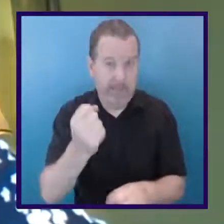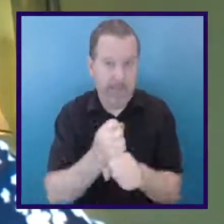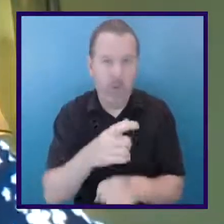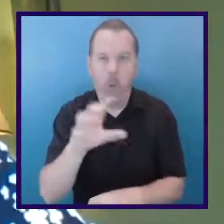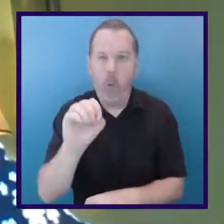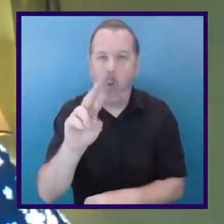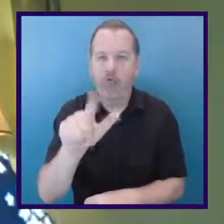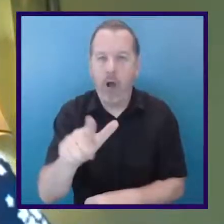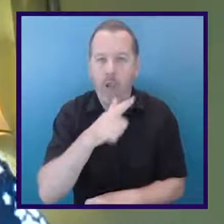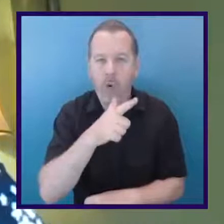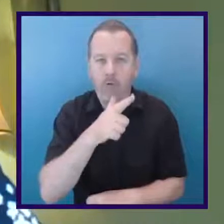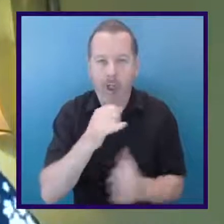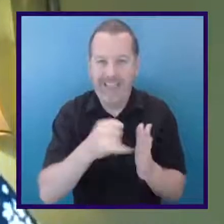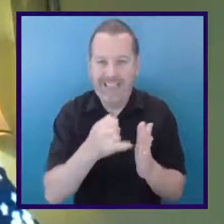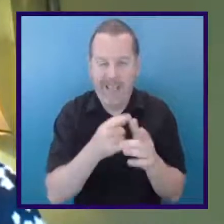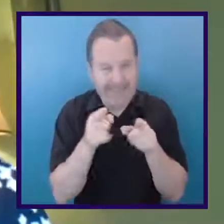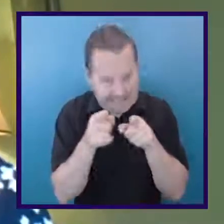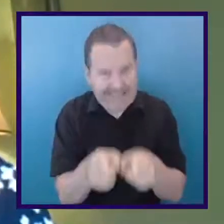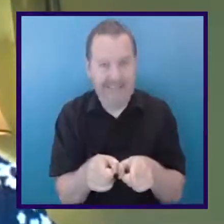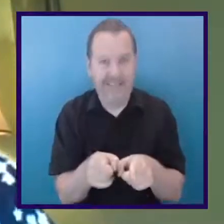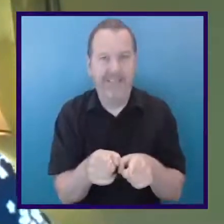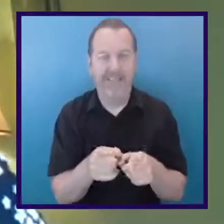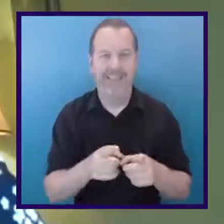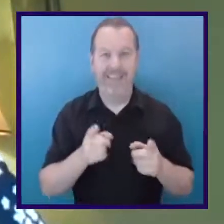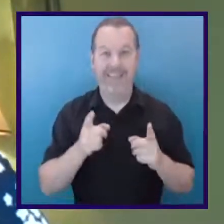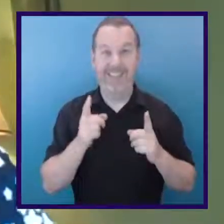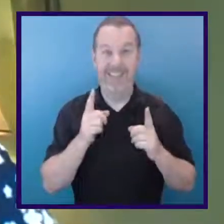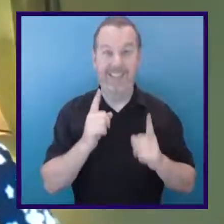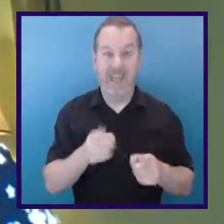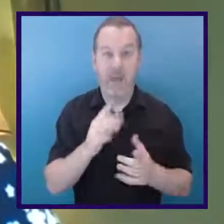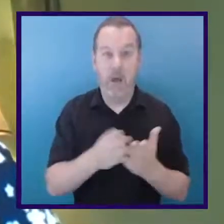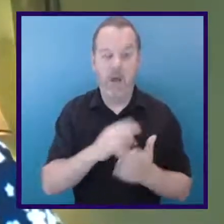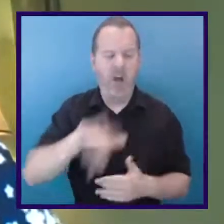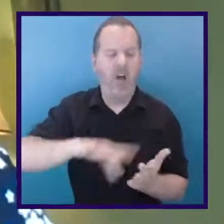element that has been suggested for omission.